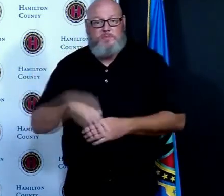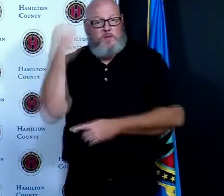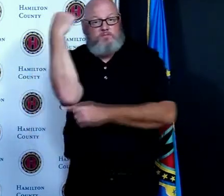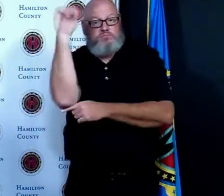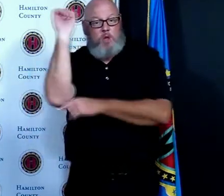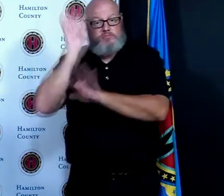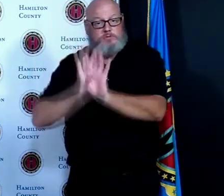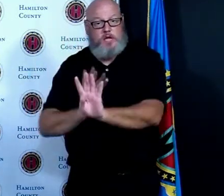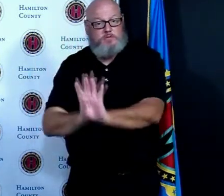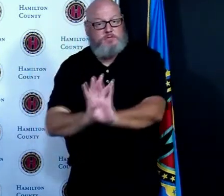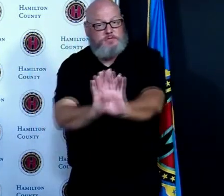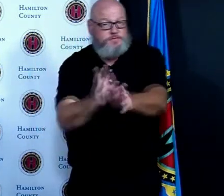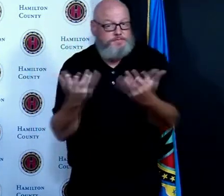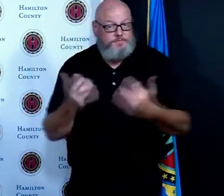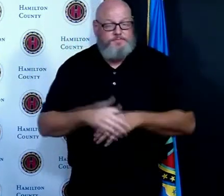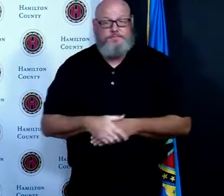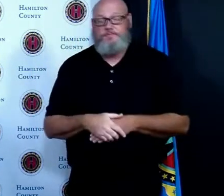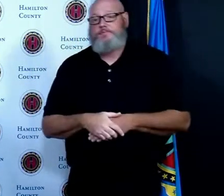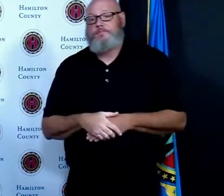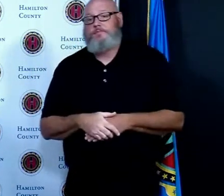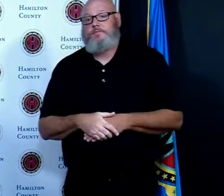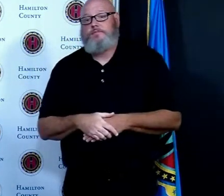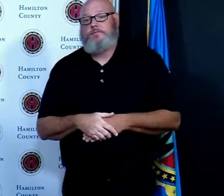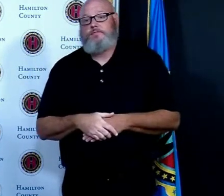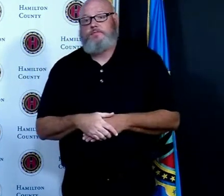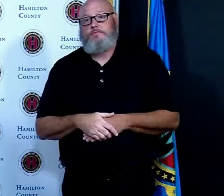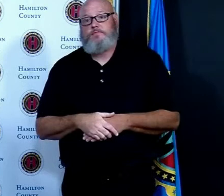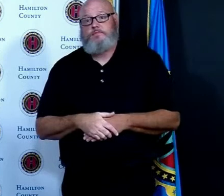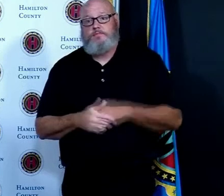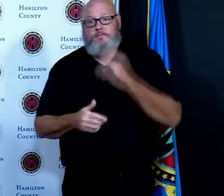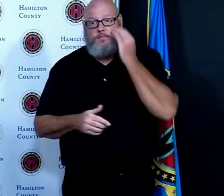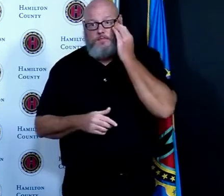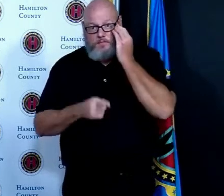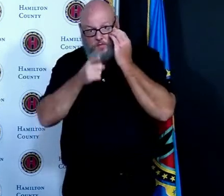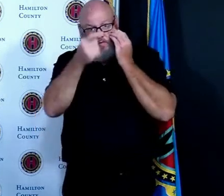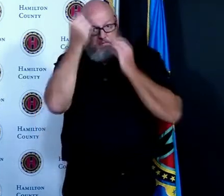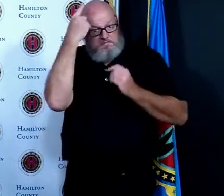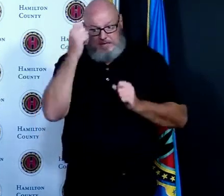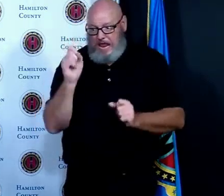can participate in these activities safely many of these activities safely it just takes a lot more